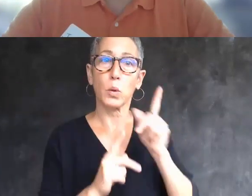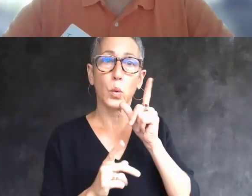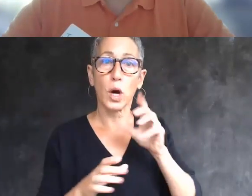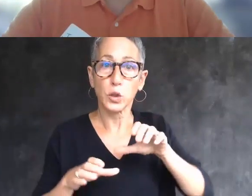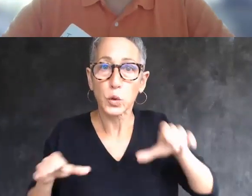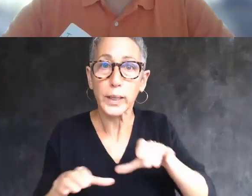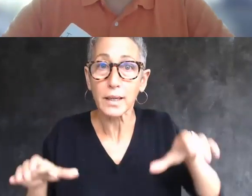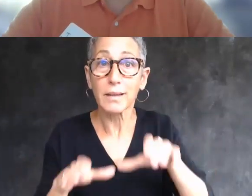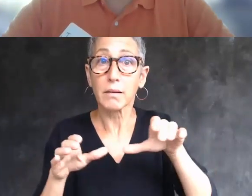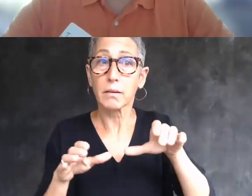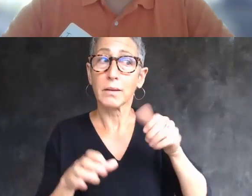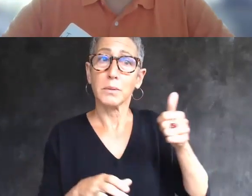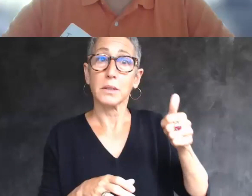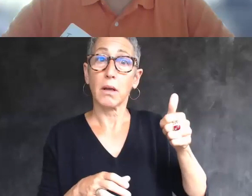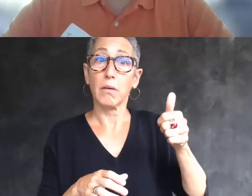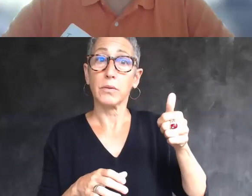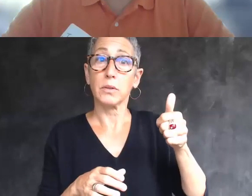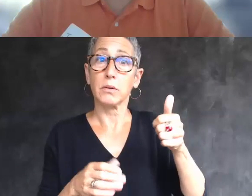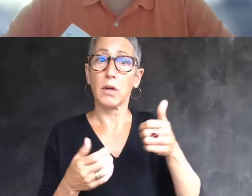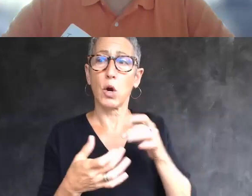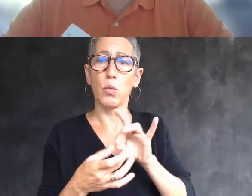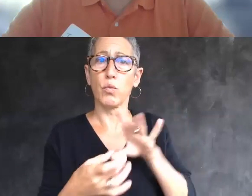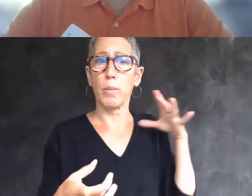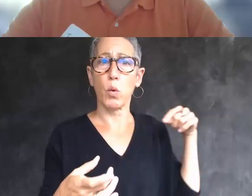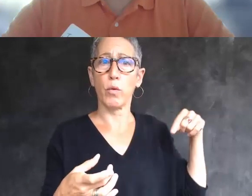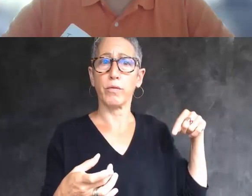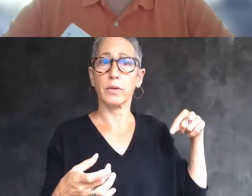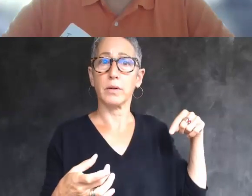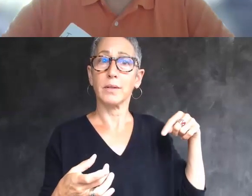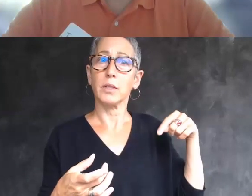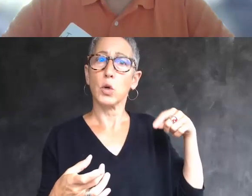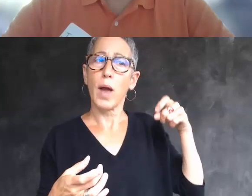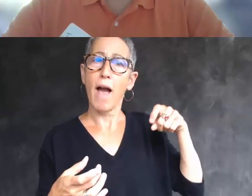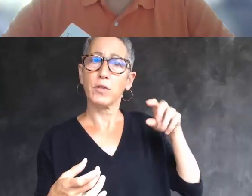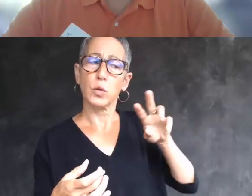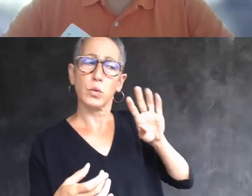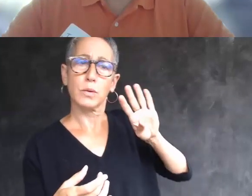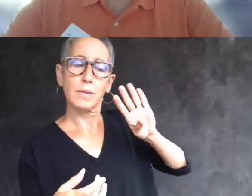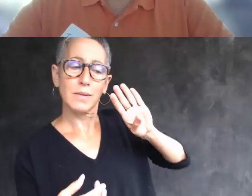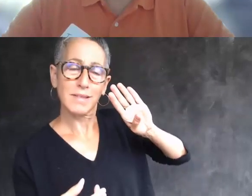And so requiring that they fight for us like they would fight for their own family and for their own children is one thing.